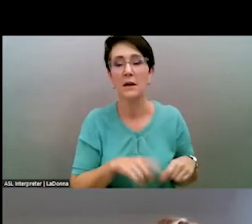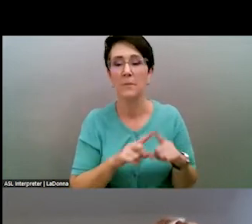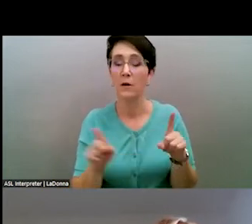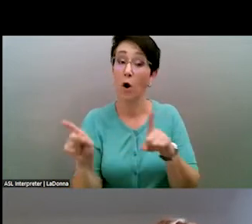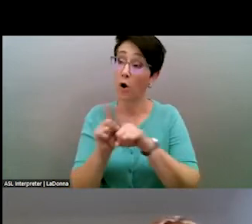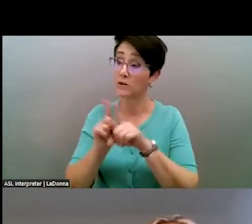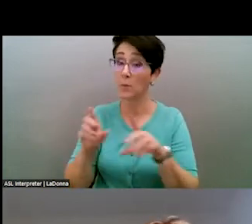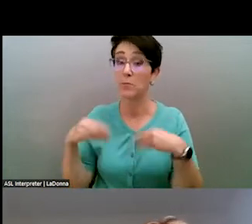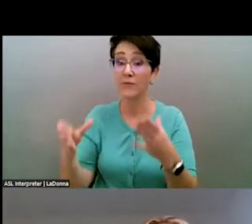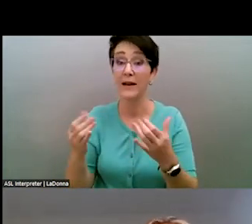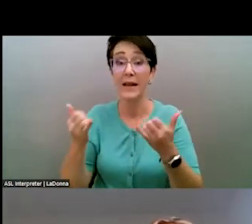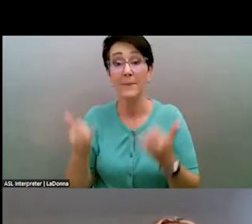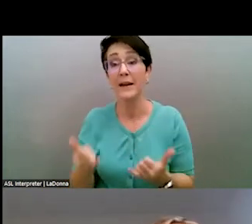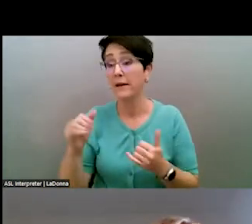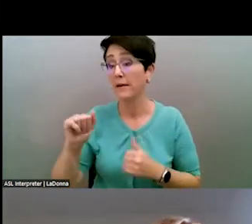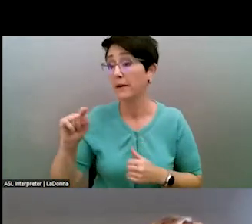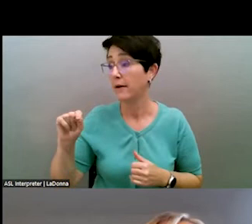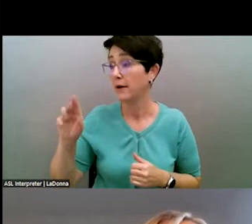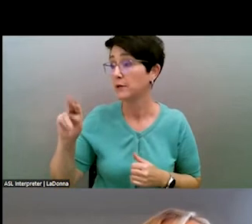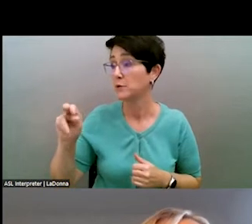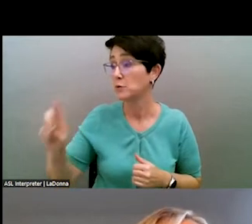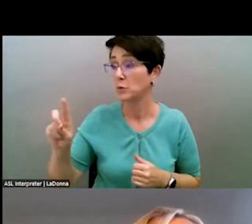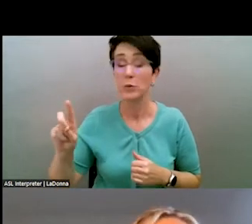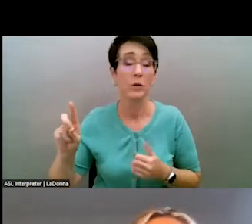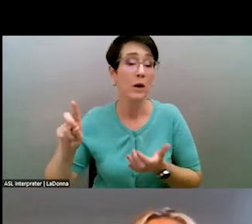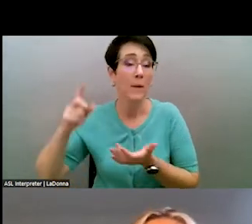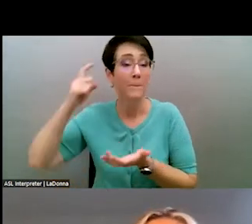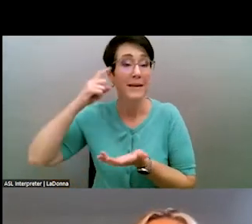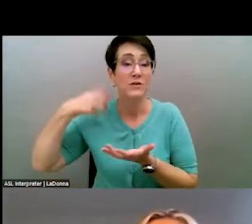IMMEDIATE ATTUNED, MENTAL HEALTH SUPPORT, MODERATE TO MILD, MENTAL HEALTH DIFFICULTIES, AND